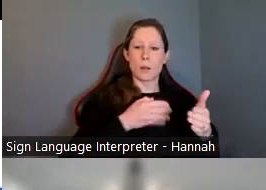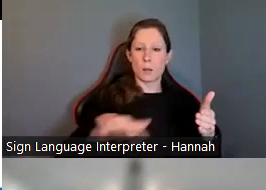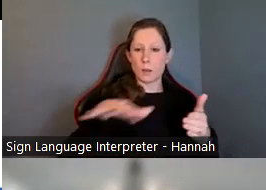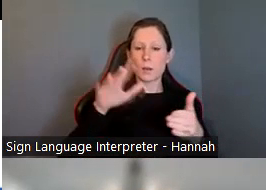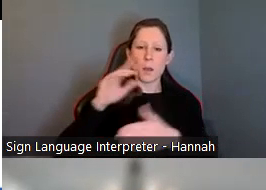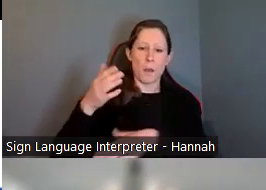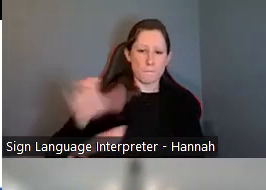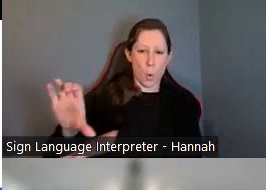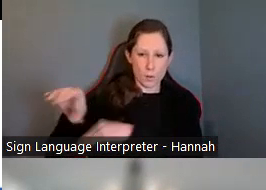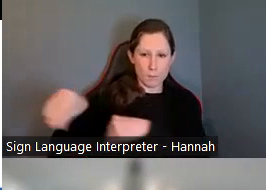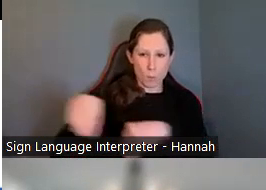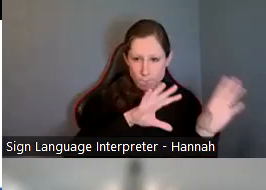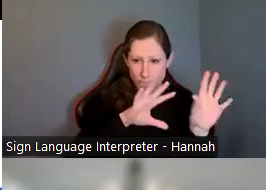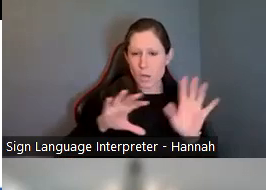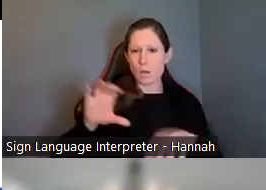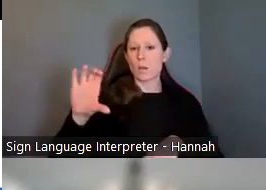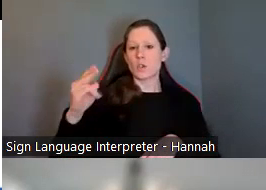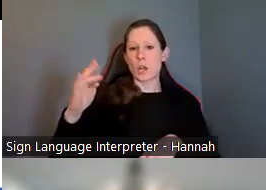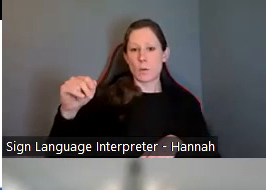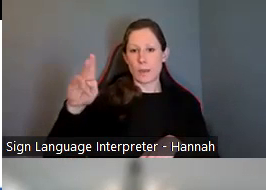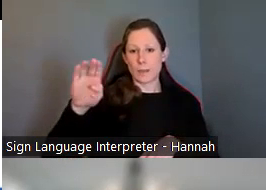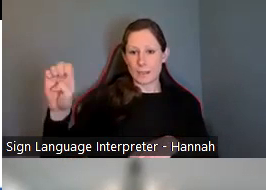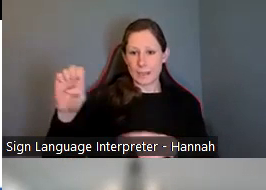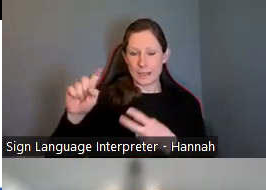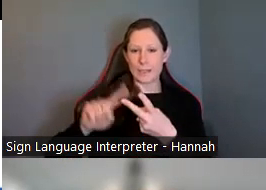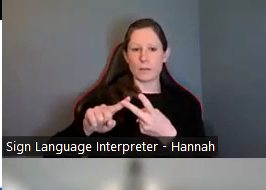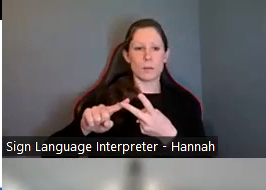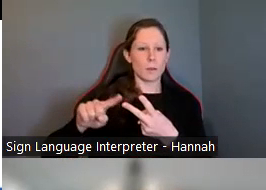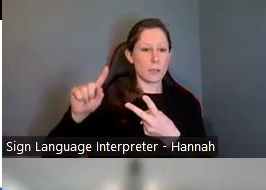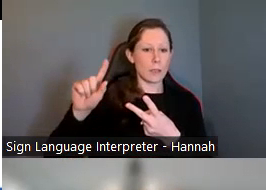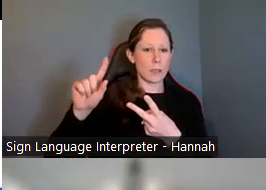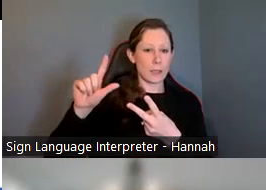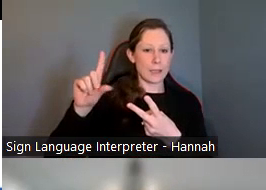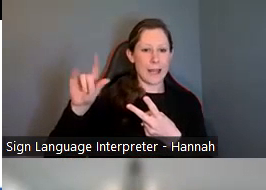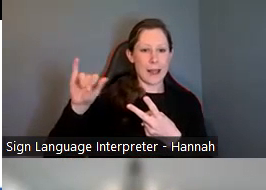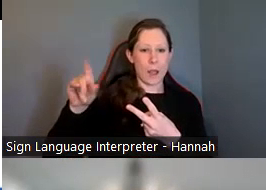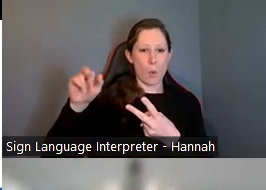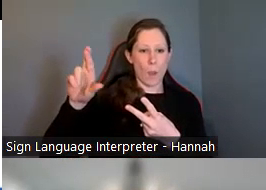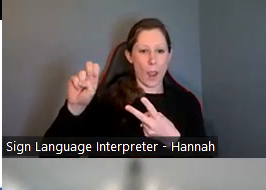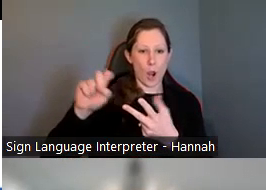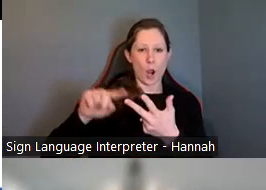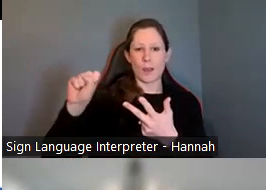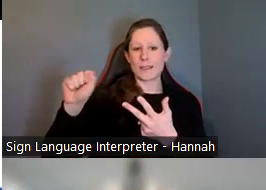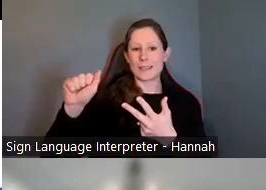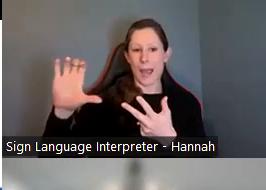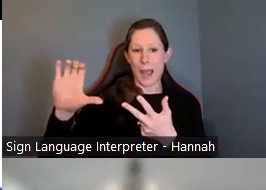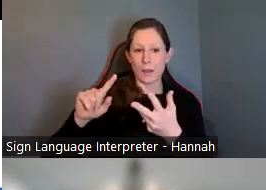Delaware, Sac and Fox, and Shawnee. The process of knowing and acknowledging the ground beneath our